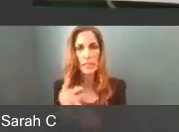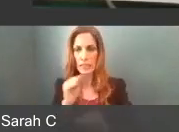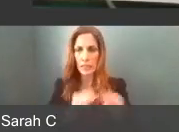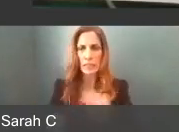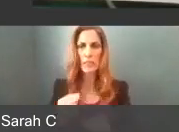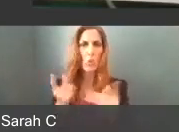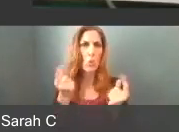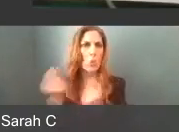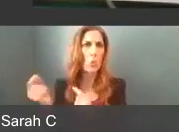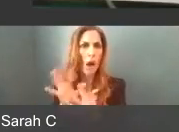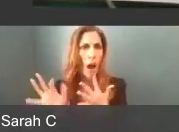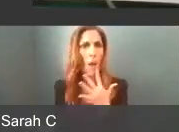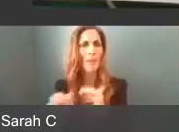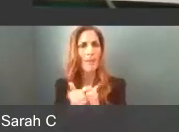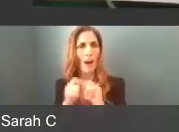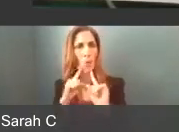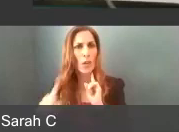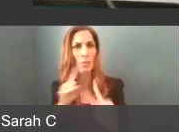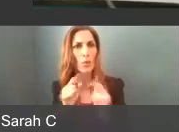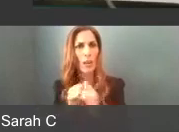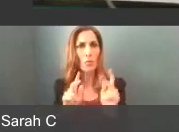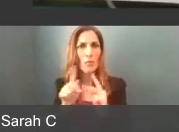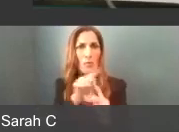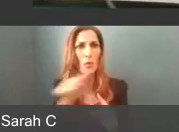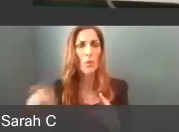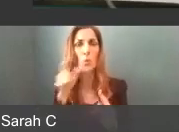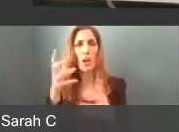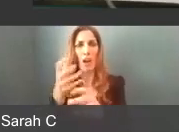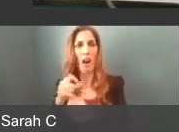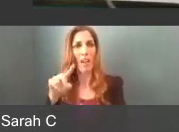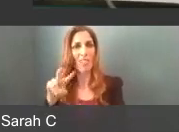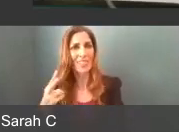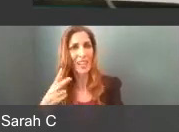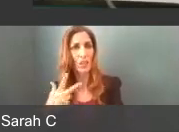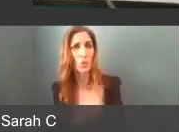going to communicate with people who got their second dose through our Office of Public Health,